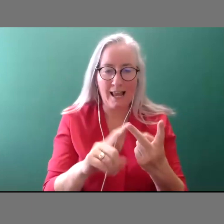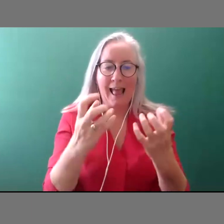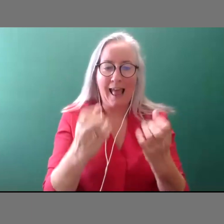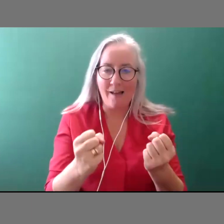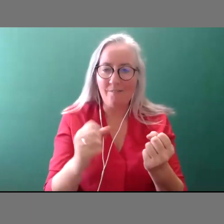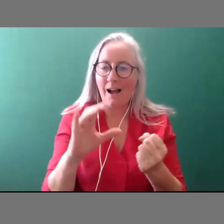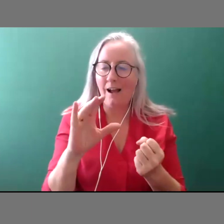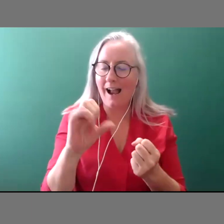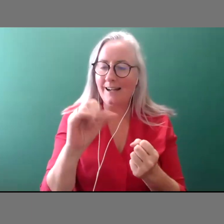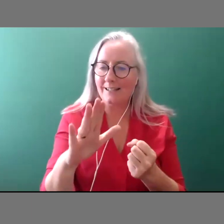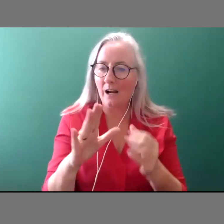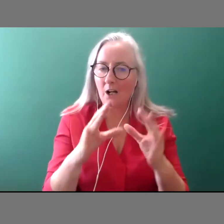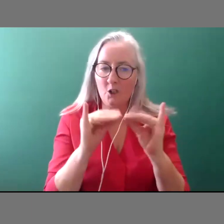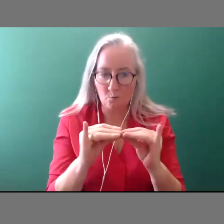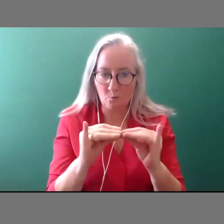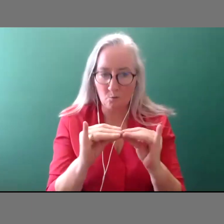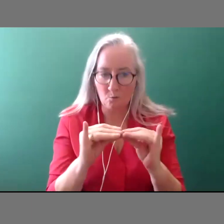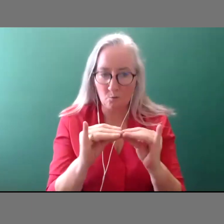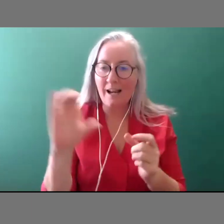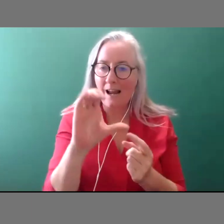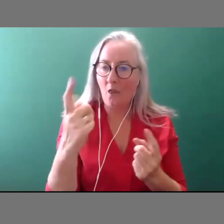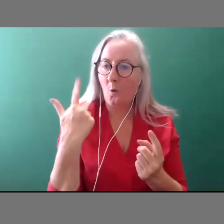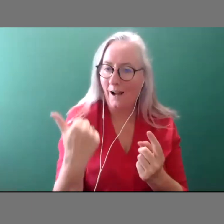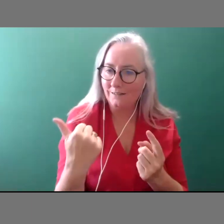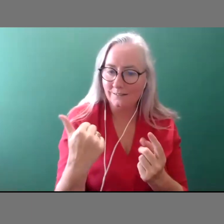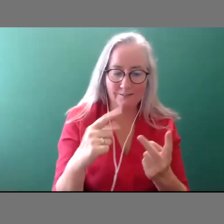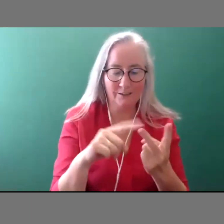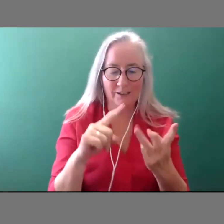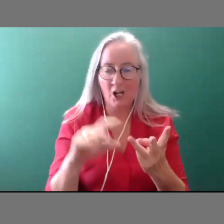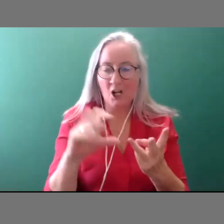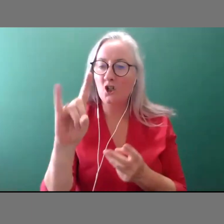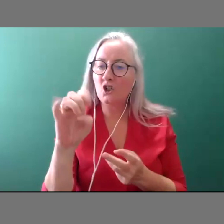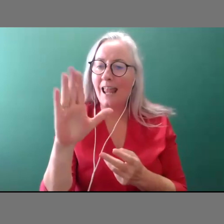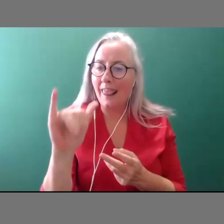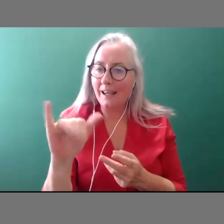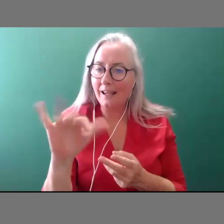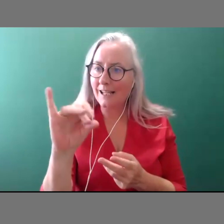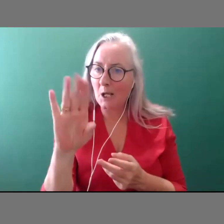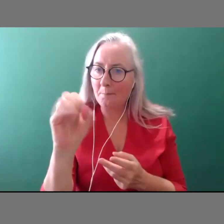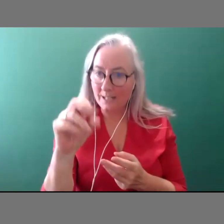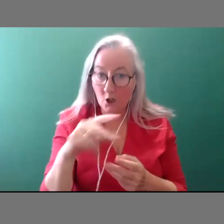Sign Language Interpreters Catherine White and Shelley Gibson. You can turn on and off the